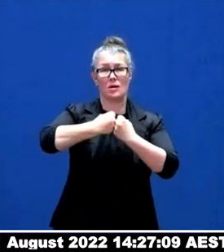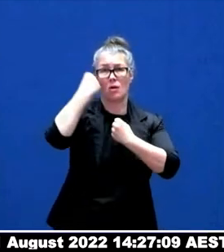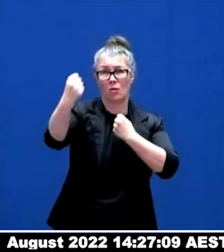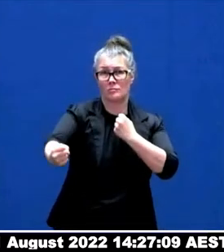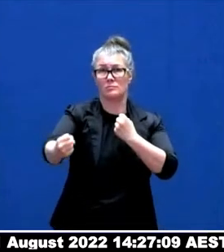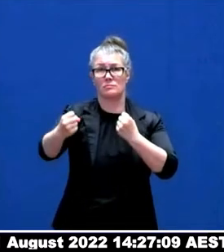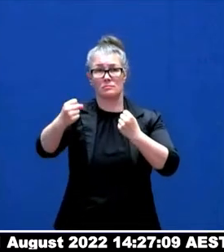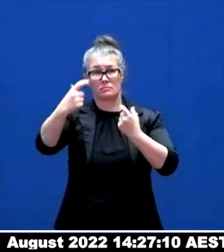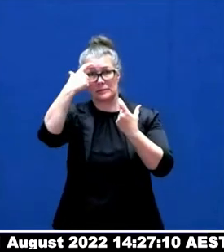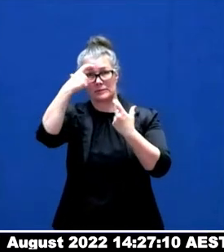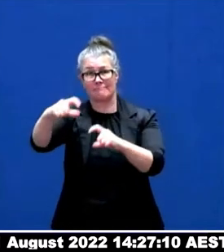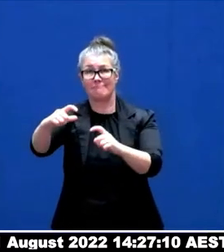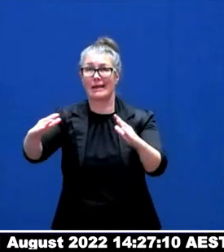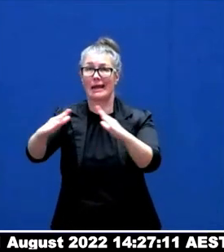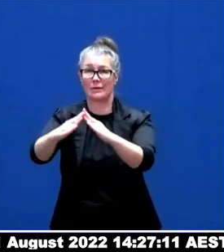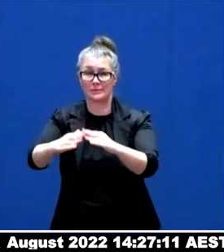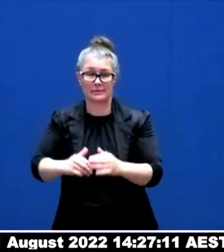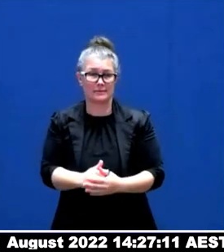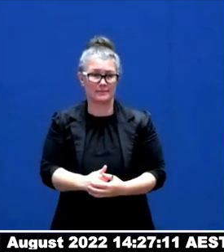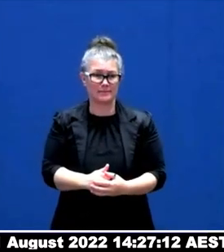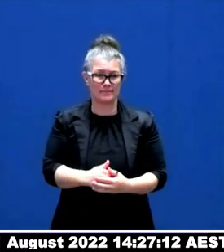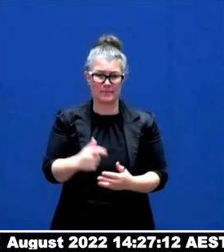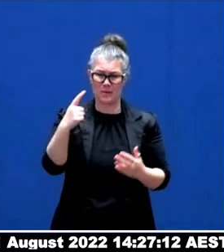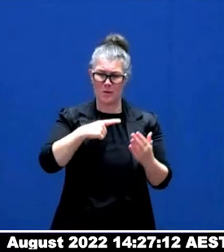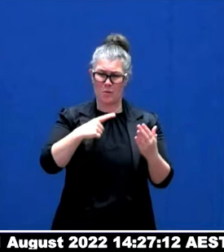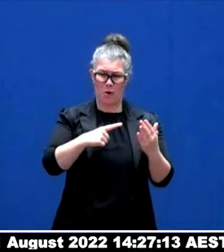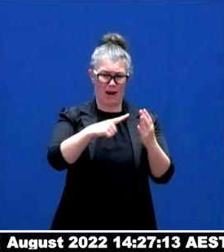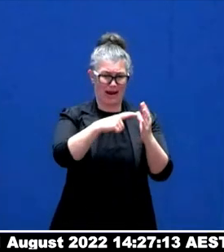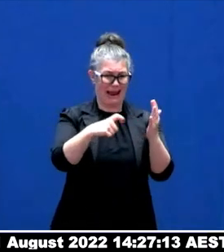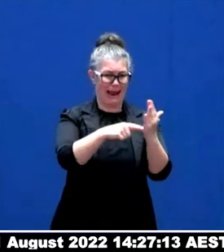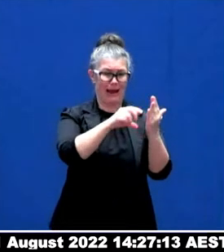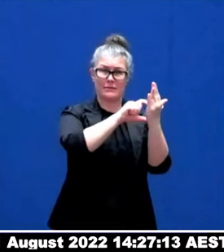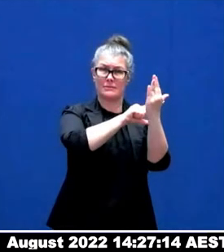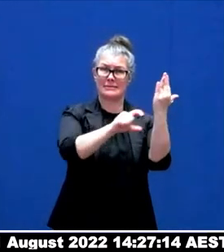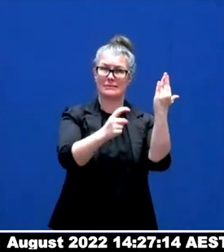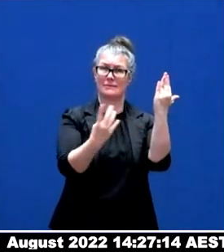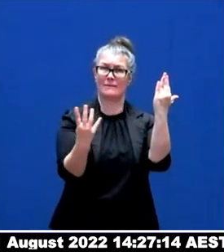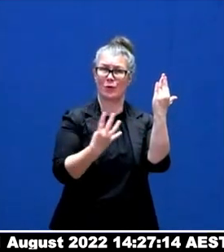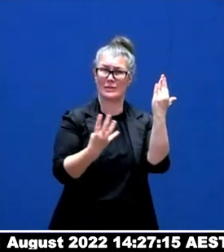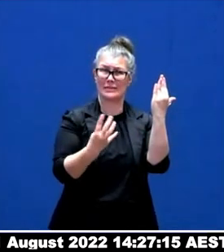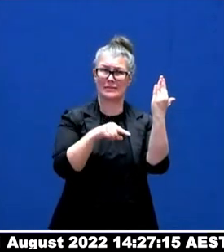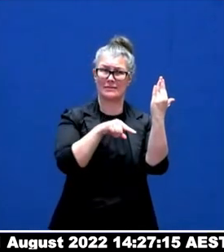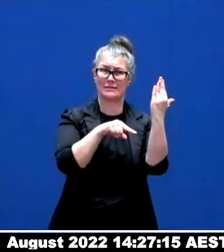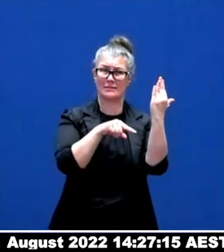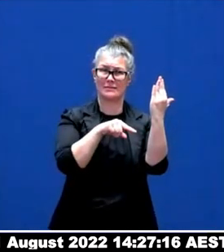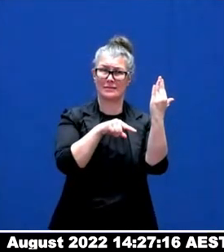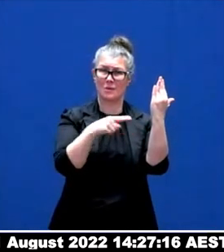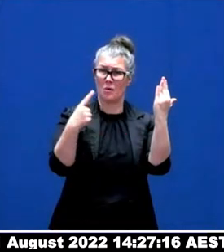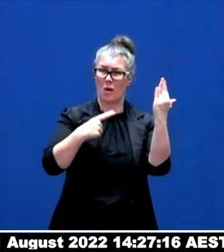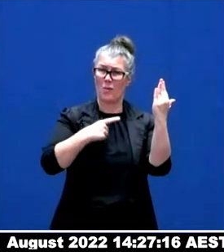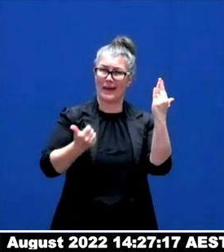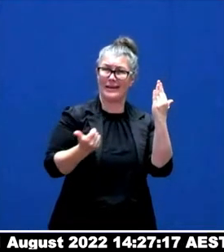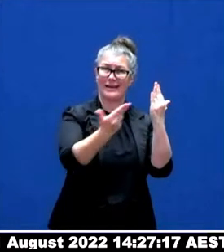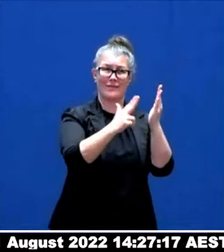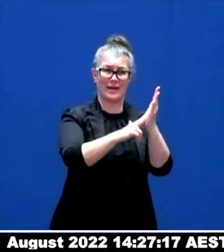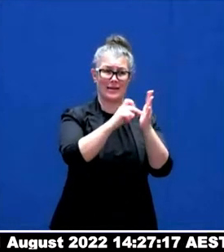Why wouldn't section 14 of the Act authorise the NDIA to provide funding for